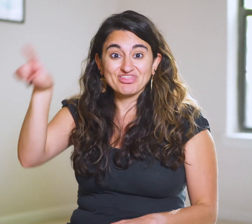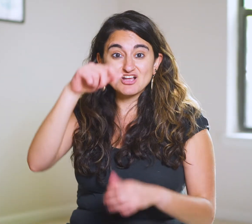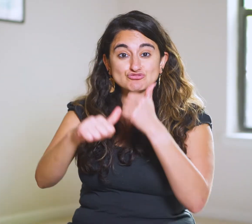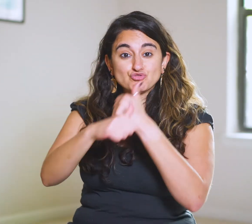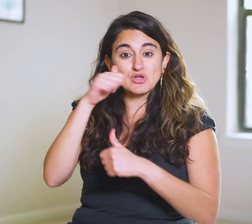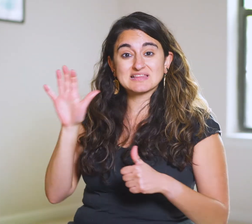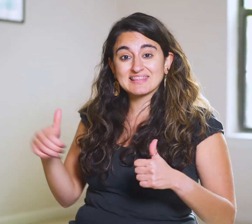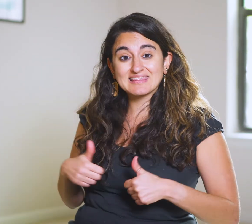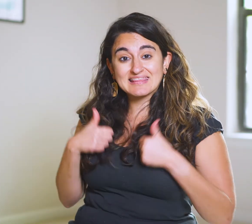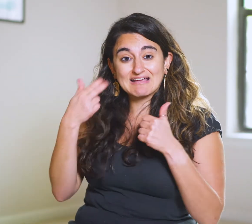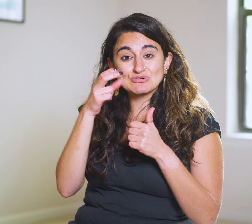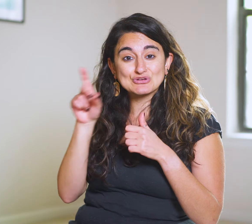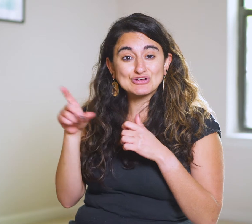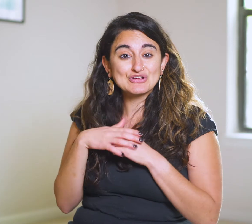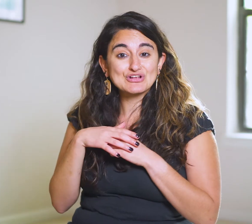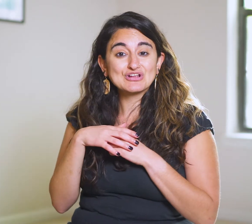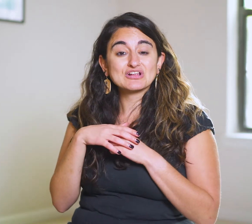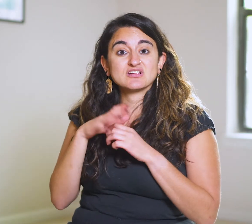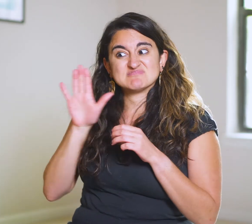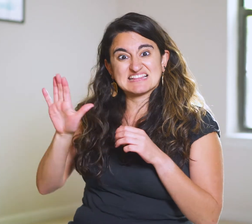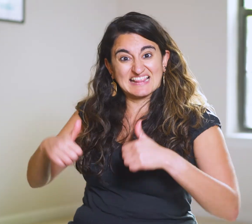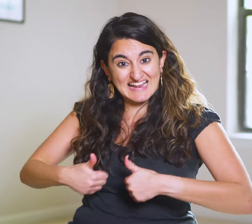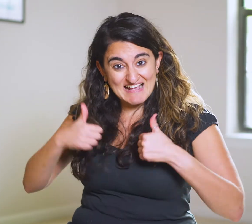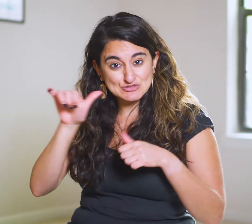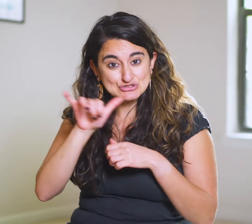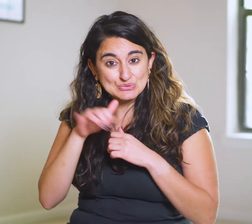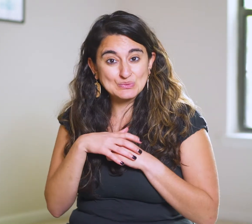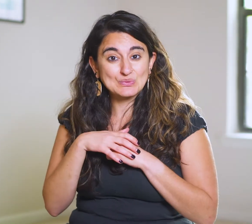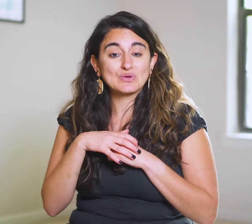They’re threatening his livelihood and even his life,